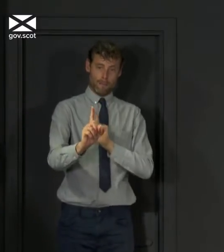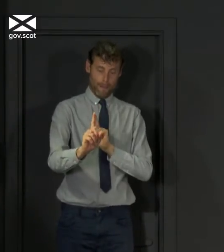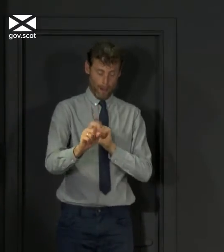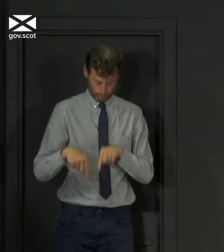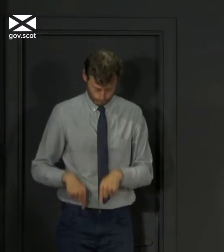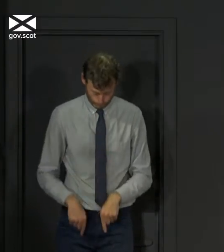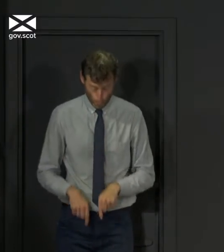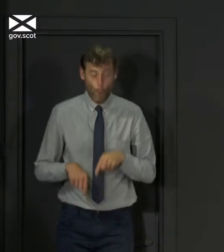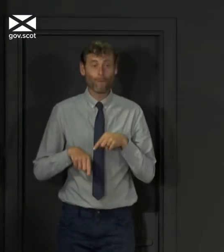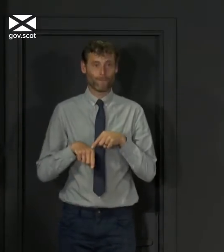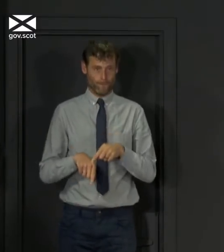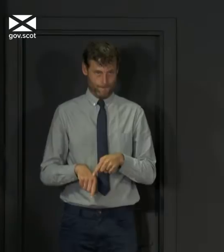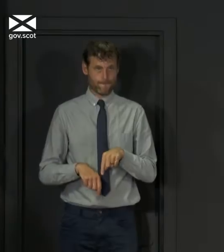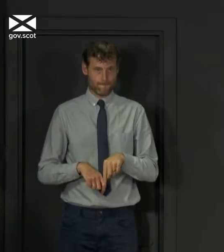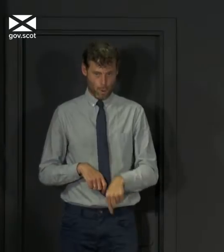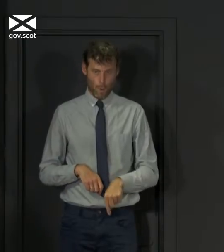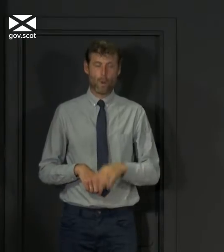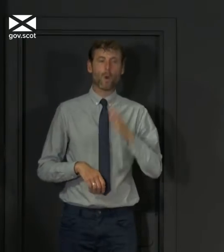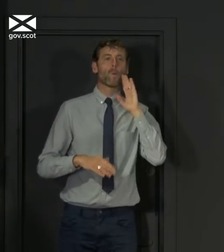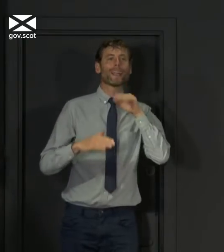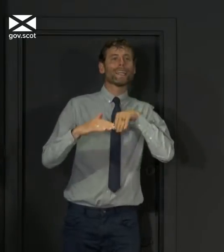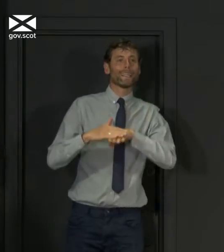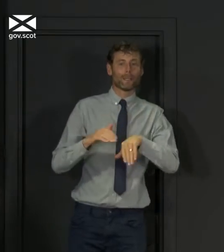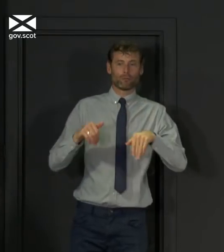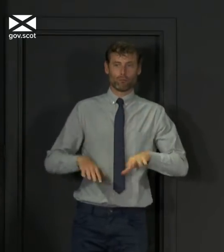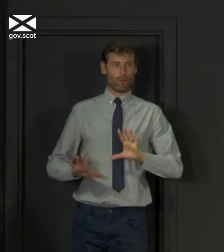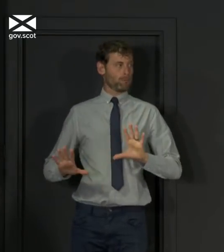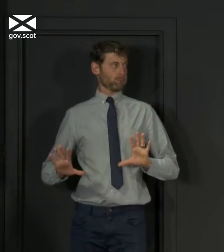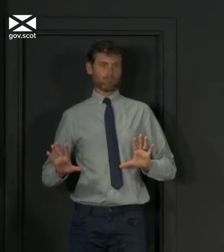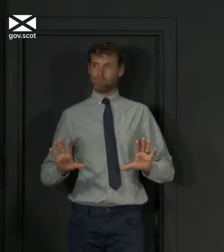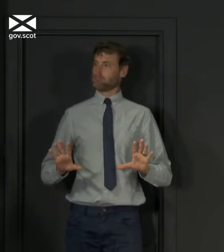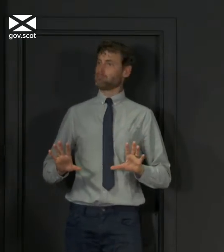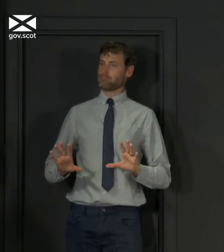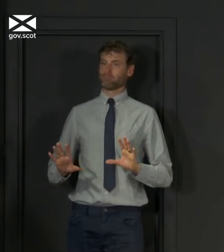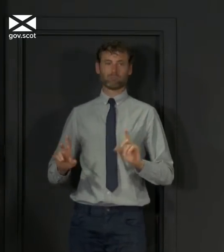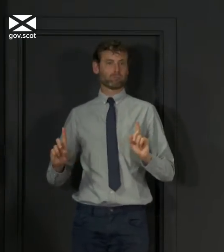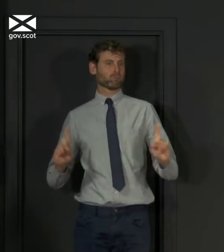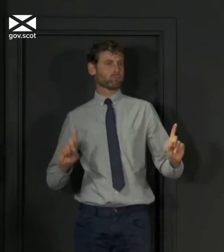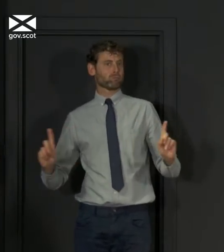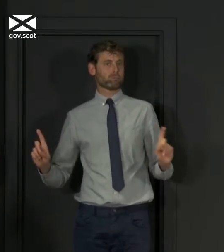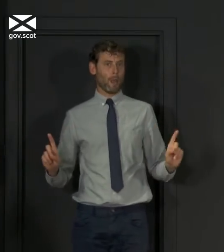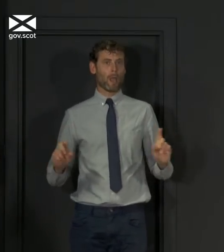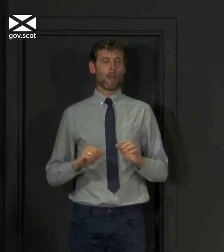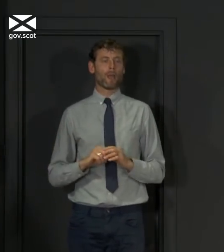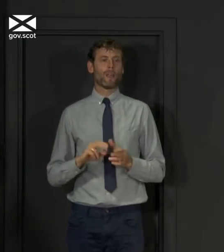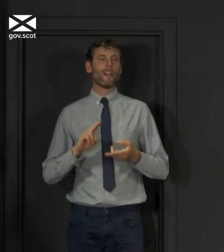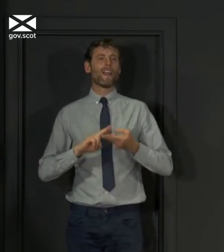behaves the way that the shop advises you to behave. If you turn up to a shopping area,